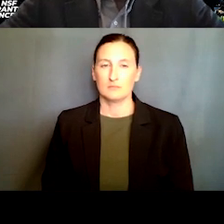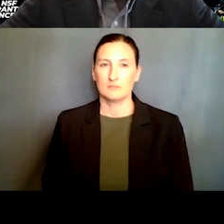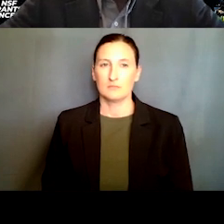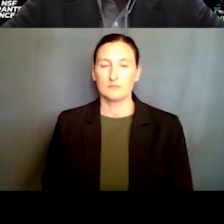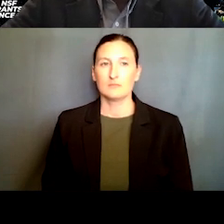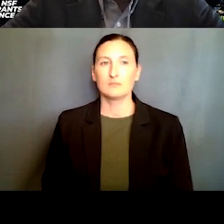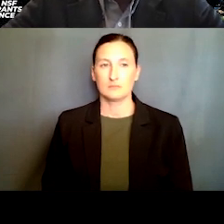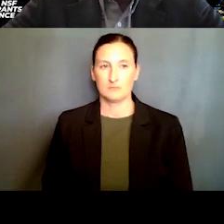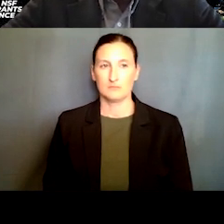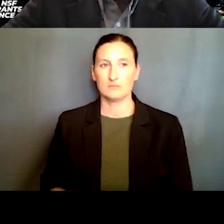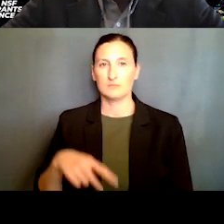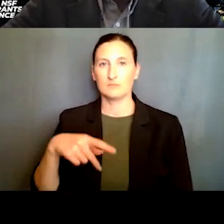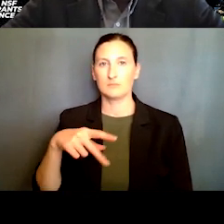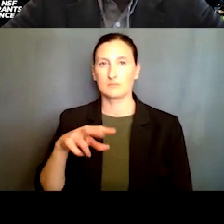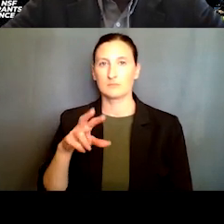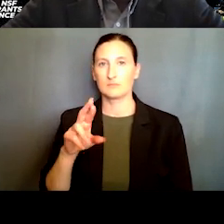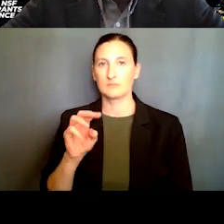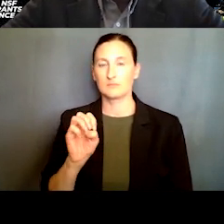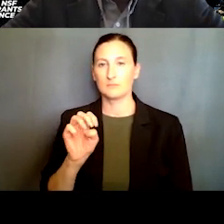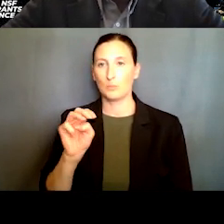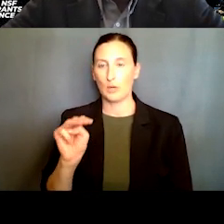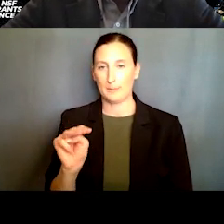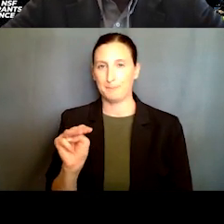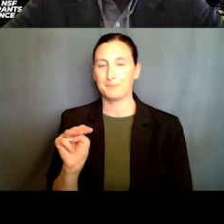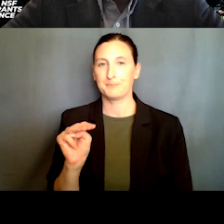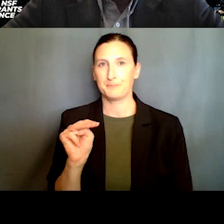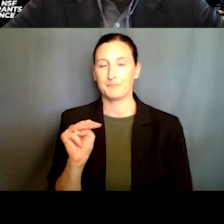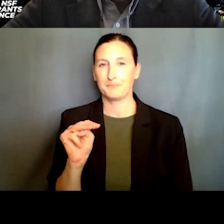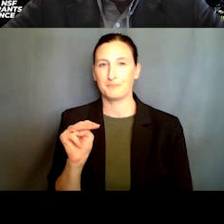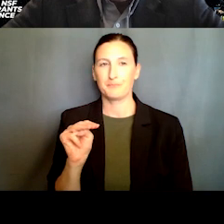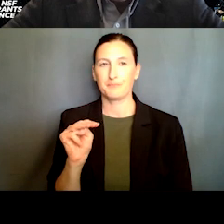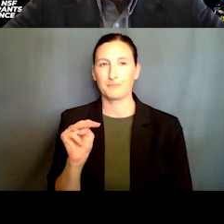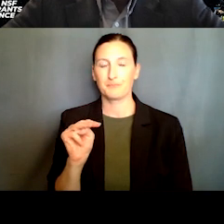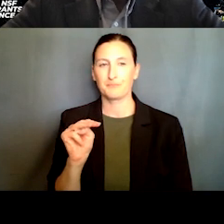Partnerships for research and education, this PREM.